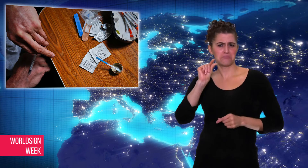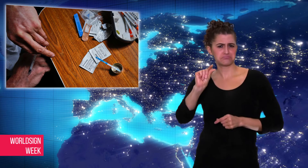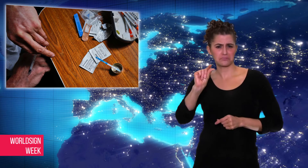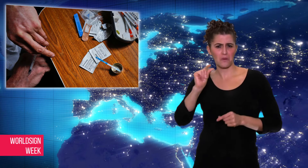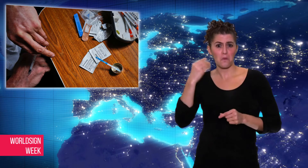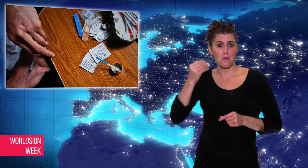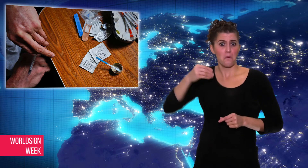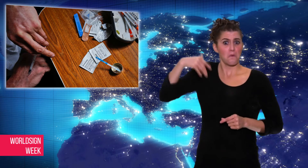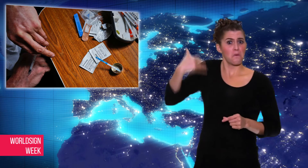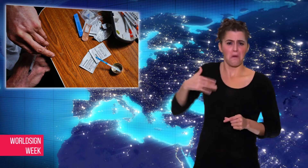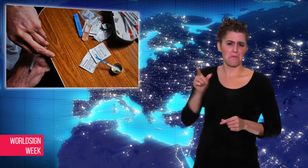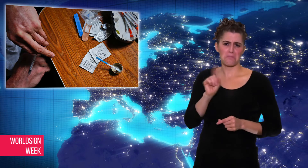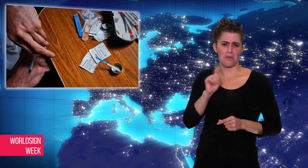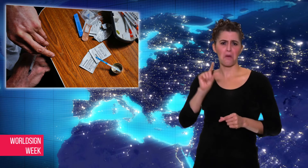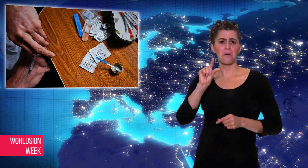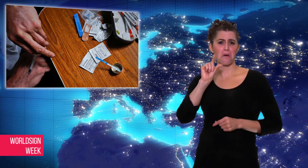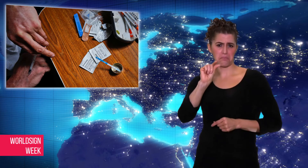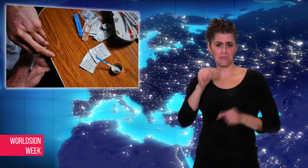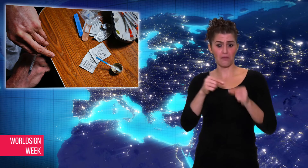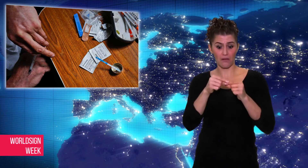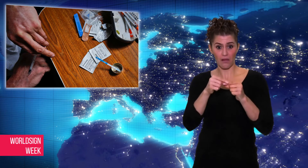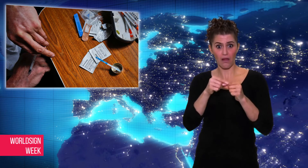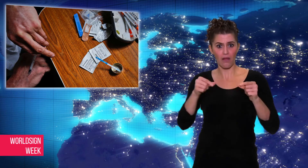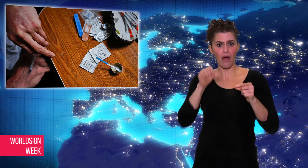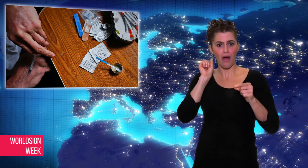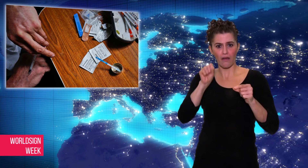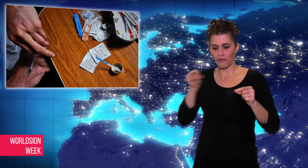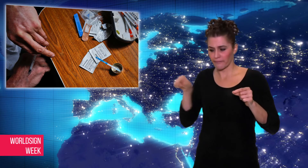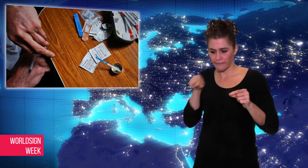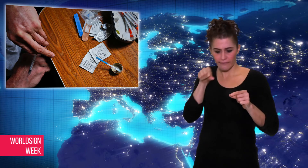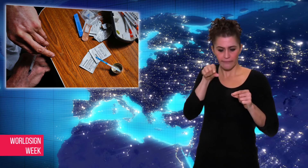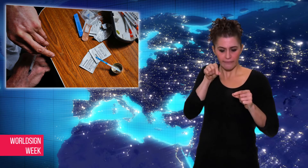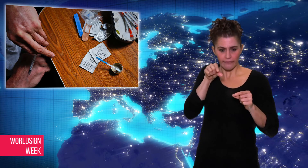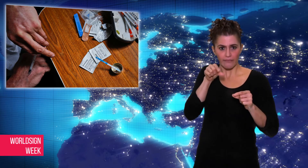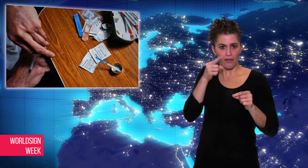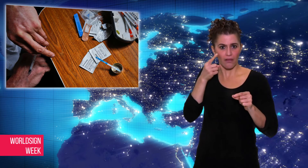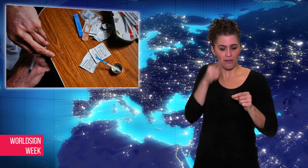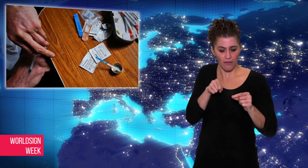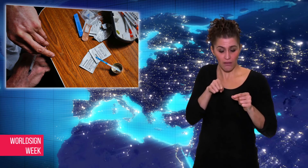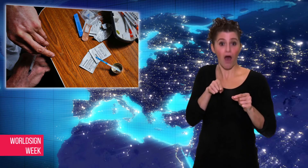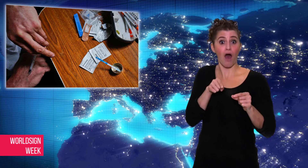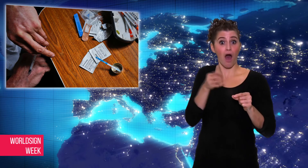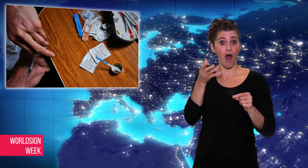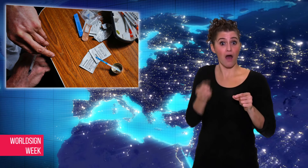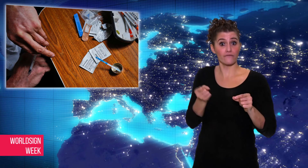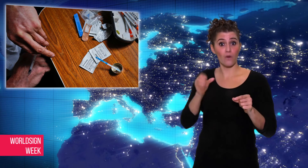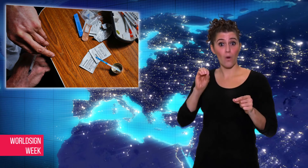accidental overdoses. While fentanyl